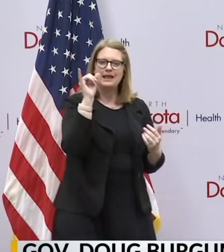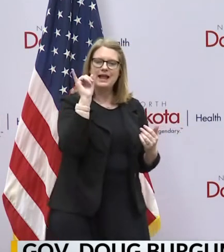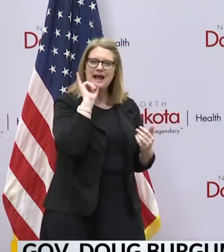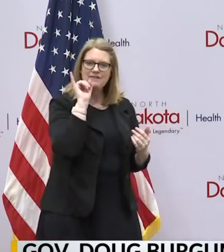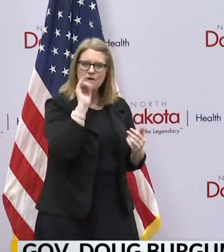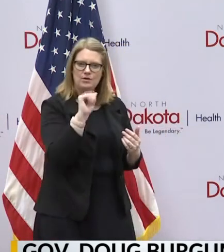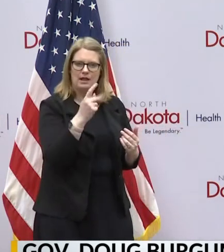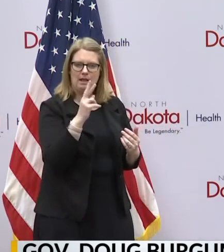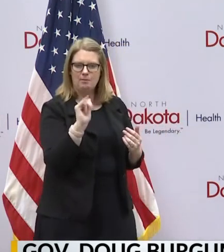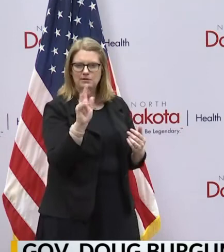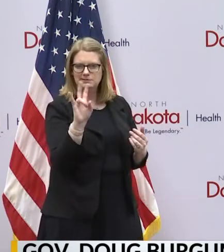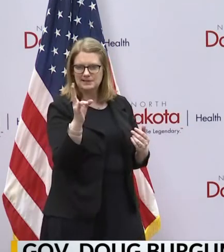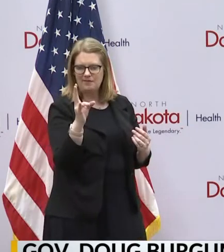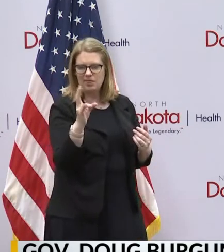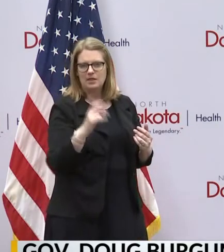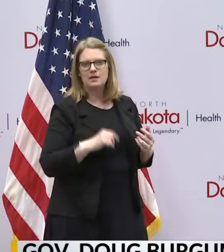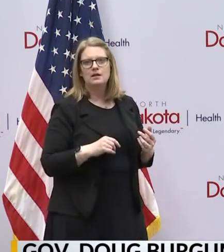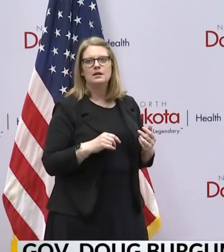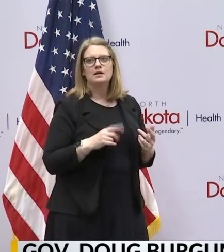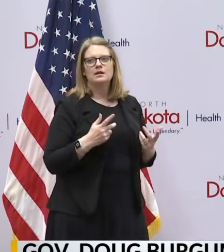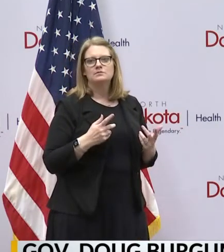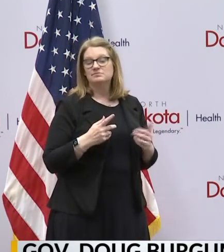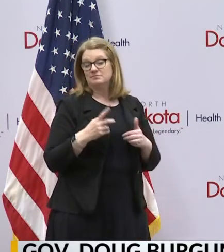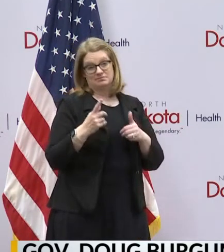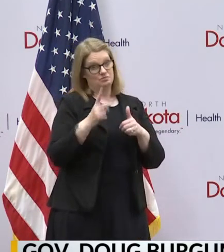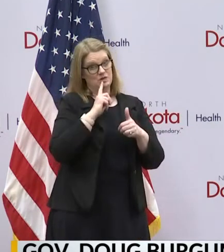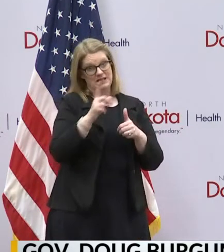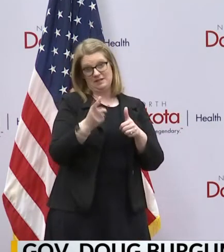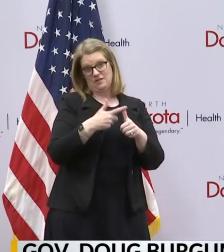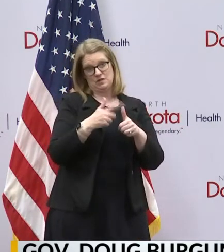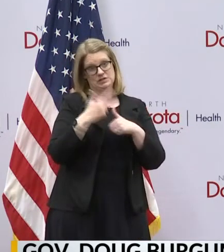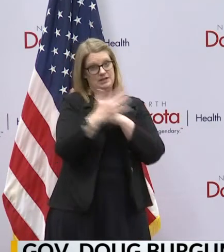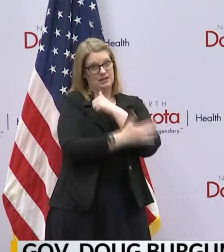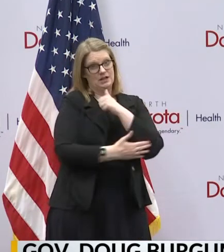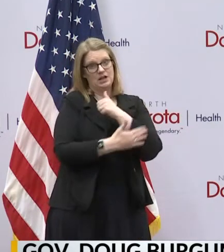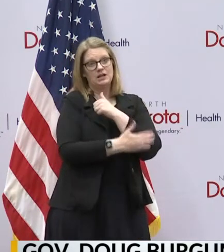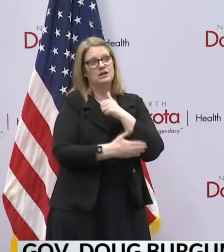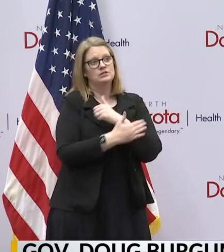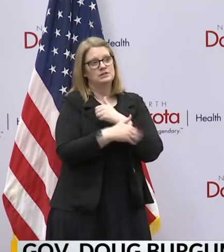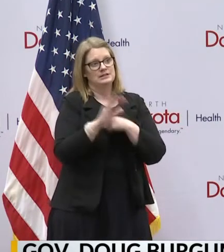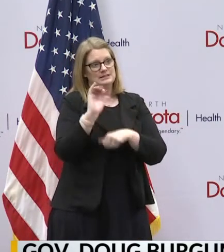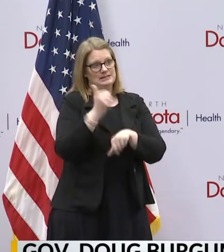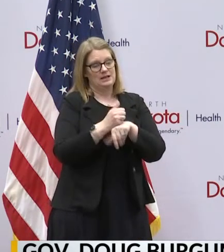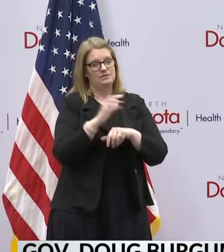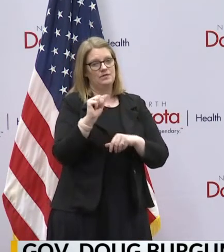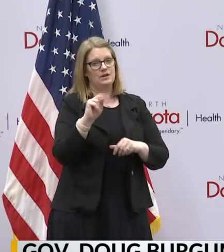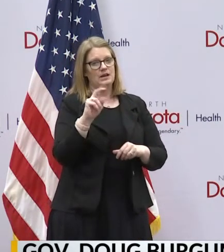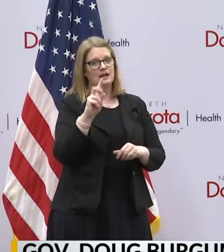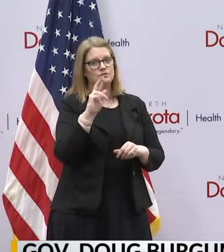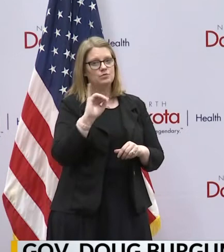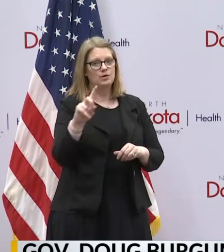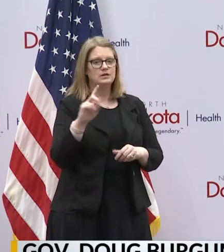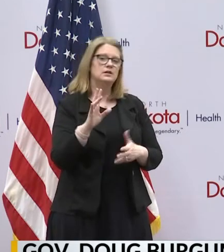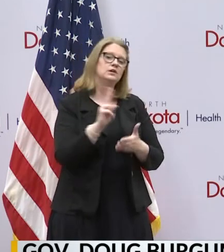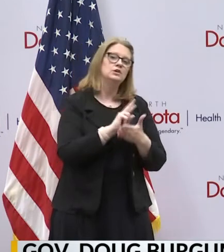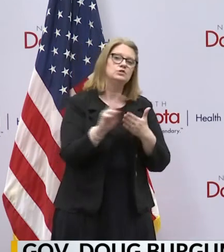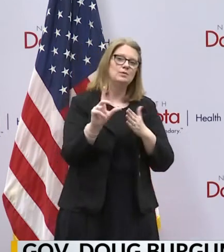FOR INDIVIDUALS. WE LAUNCHED IT ON IPHONE ON APRIL 7. AMONG THE FIRST IN THE COUNTRY